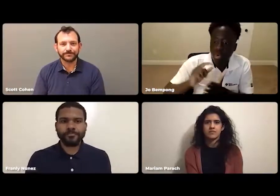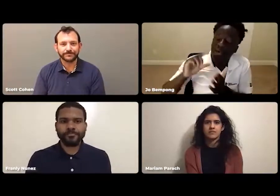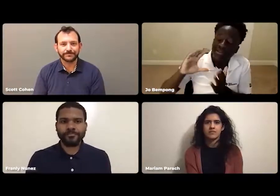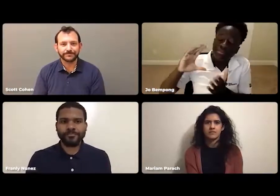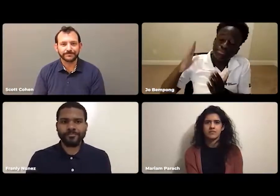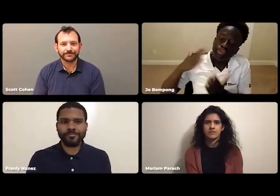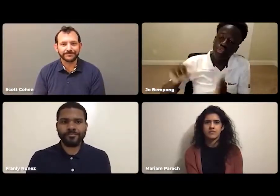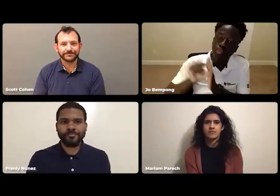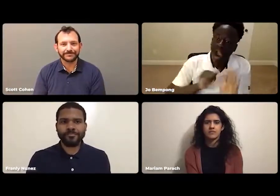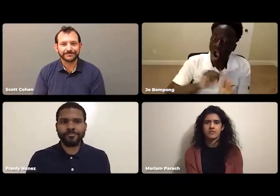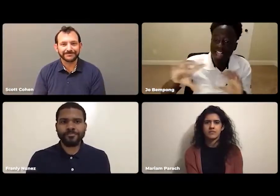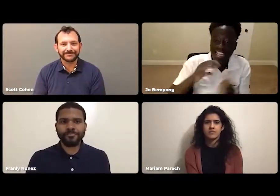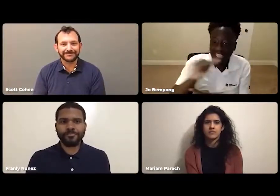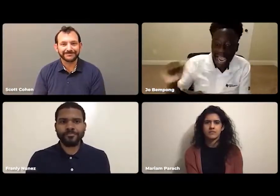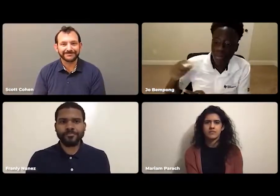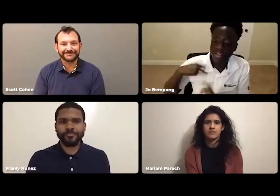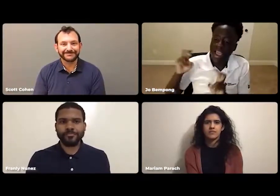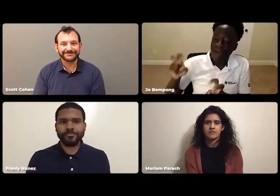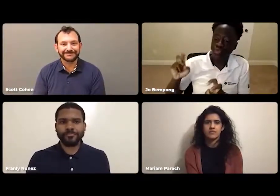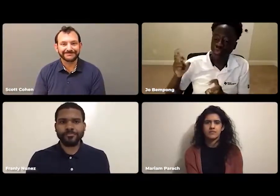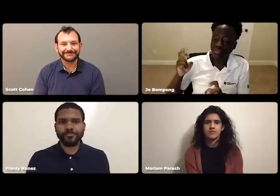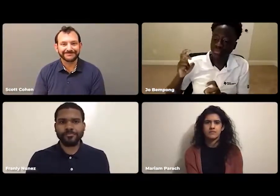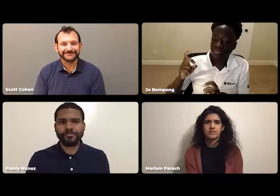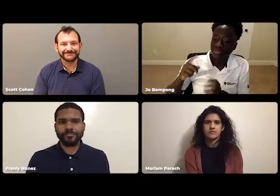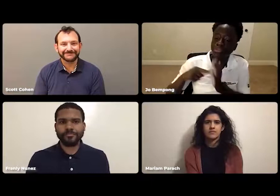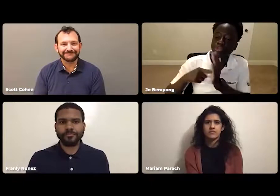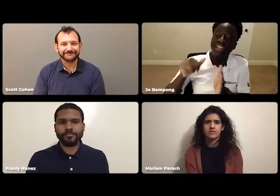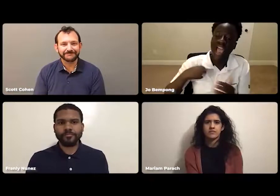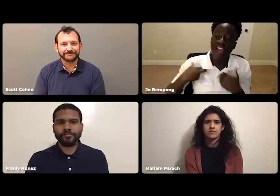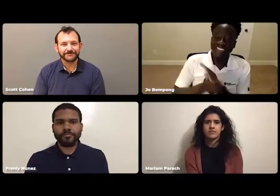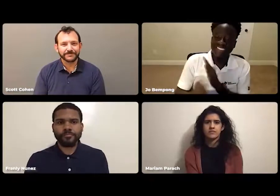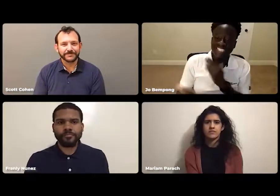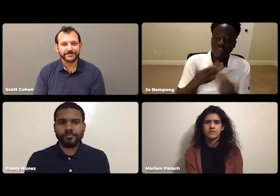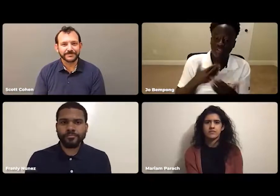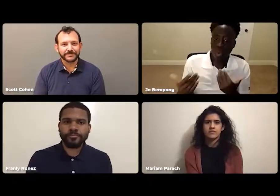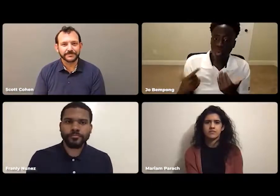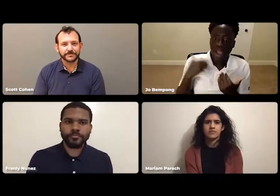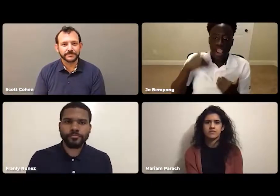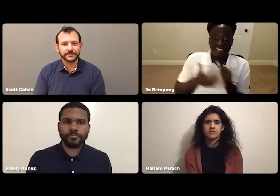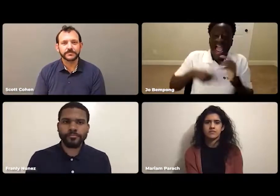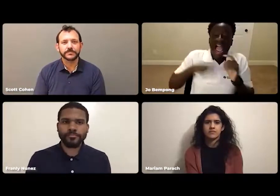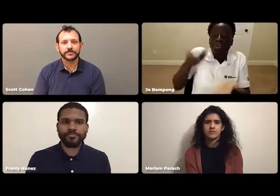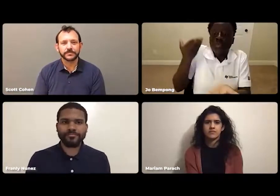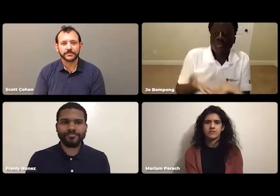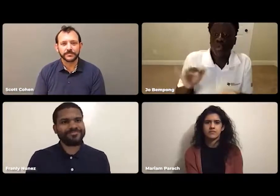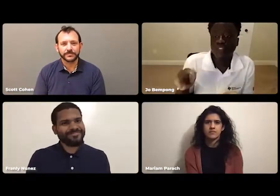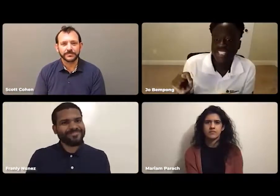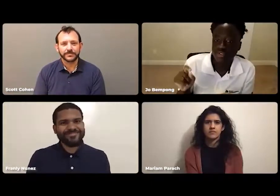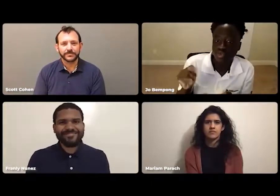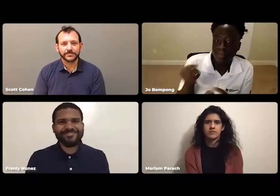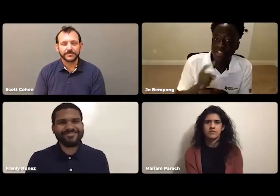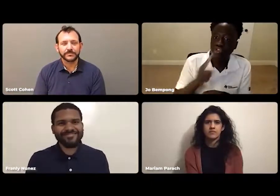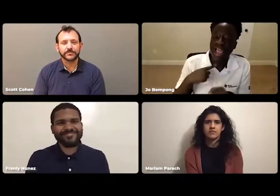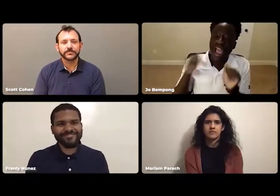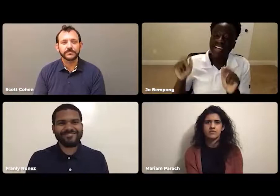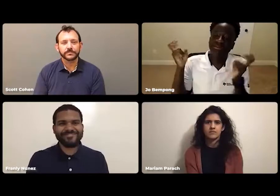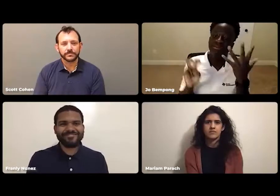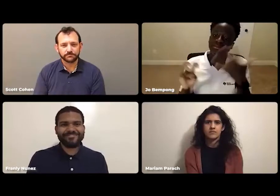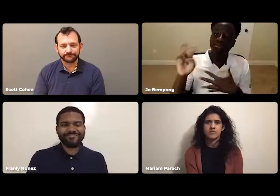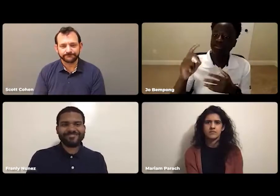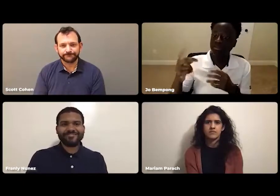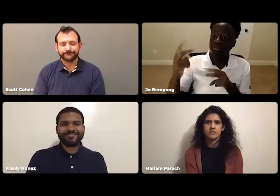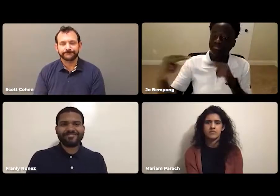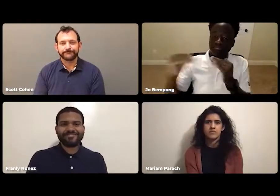I don't accept less than an A. Even if I know I have the skill, I have to show it.